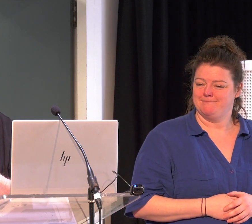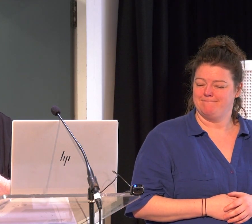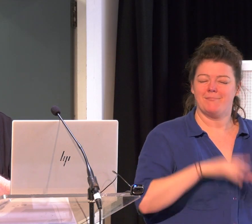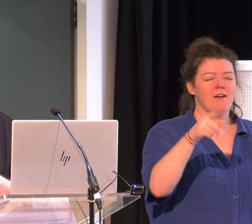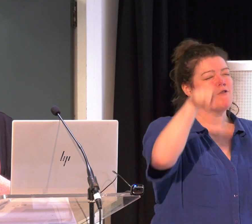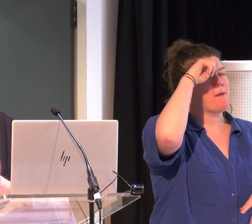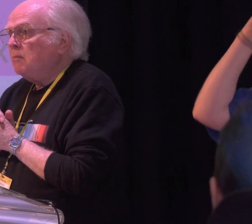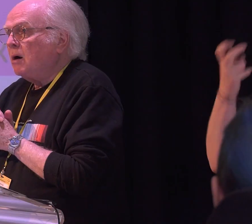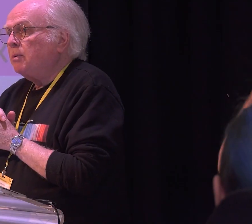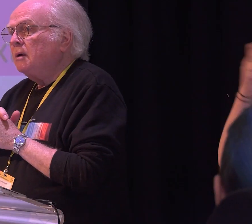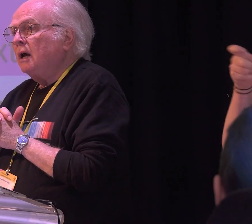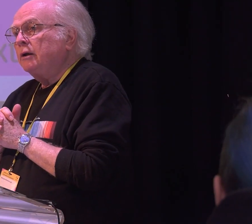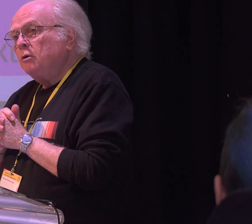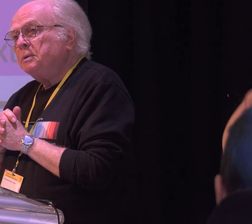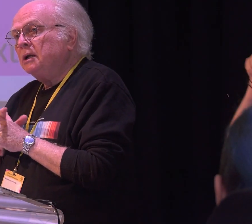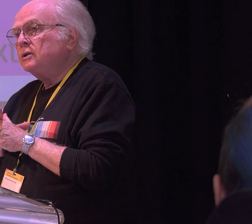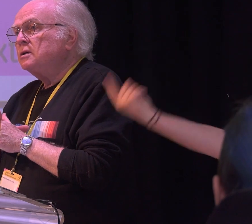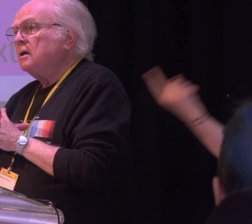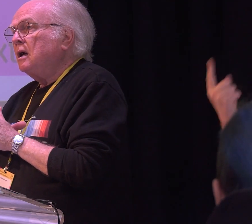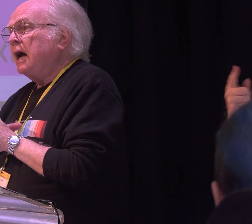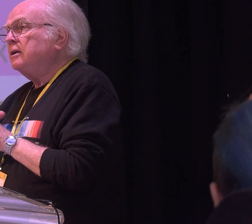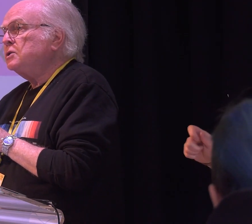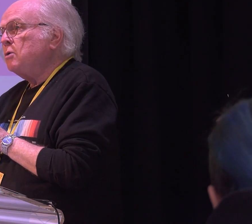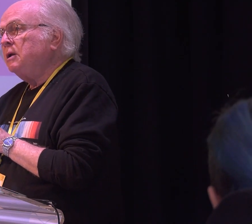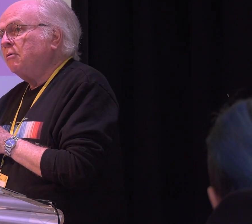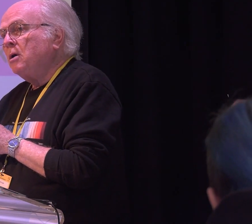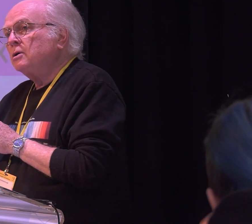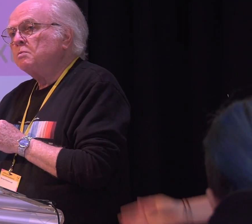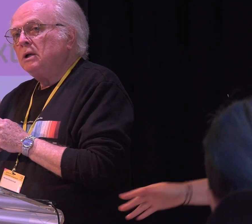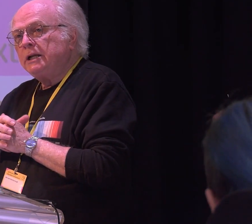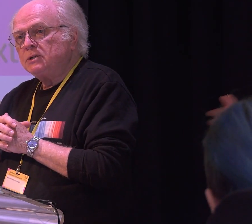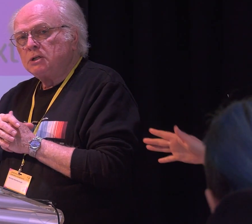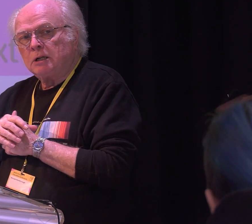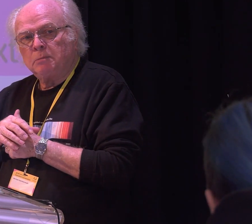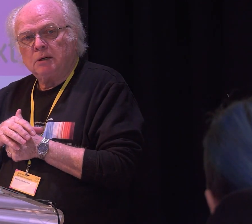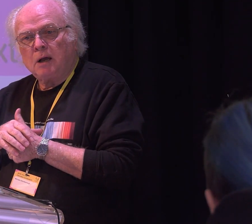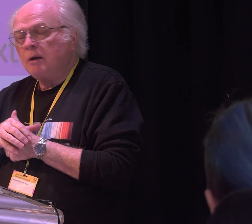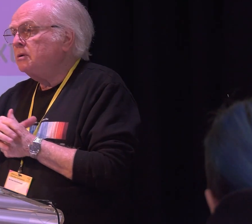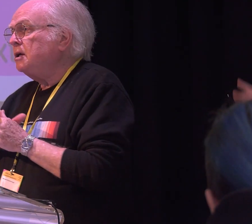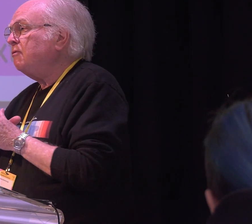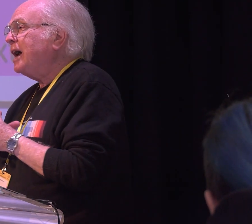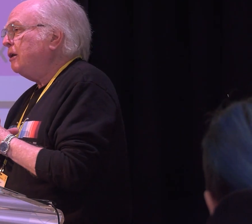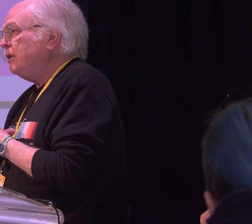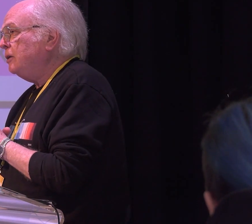When my Uncle David came up and opened it, and his opening remarks were, "Ladies and gentlemen, I would give anything